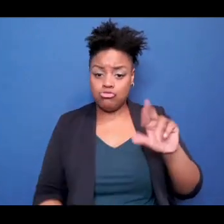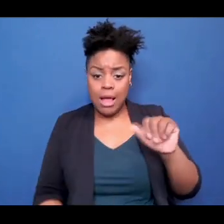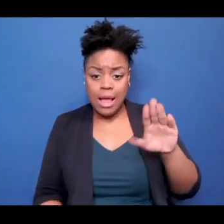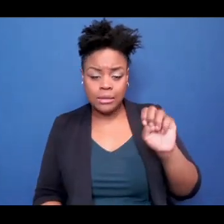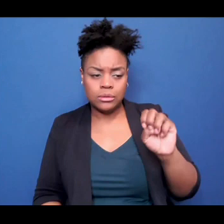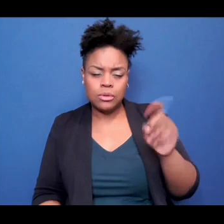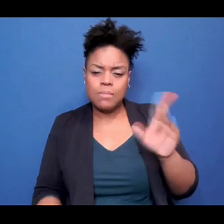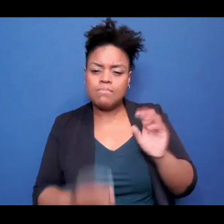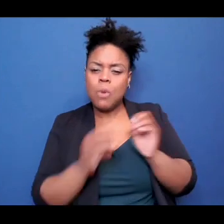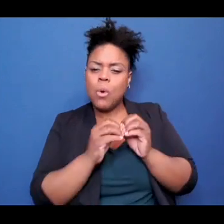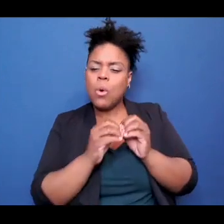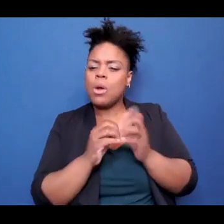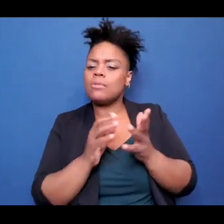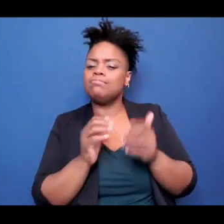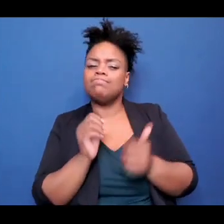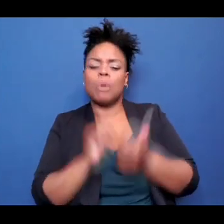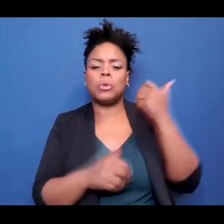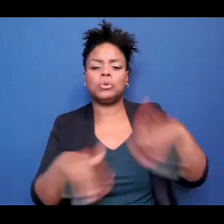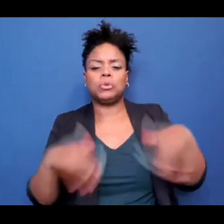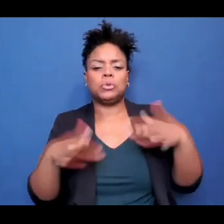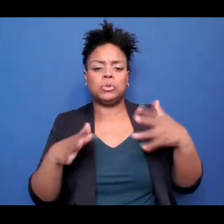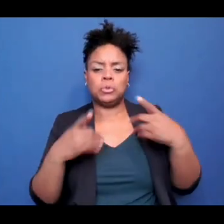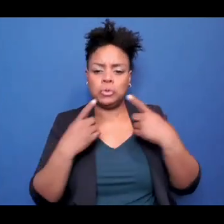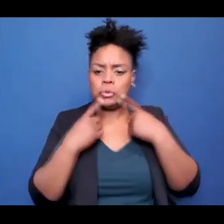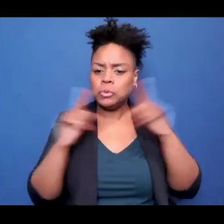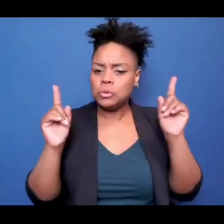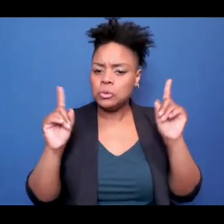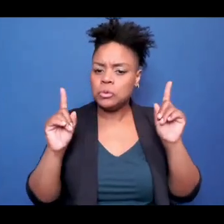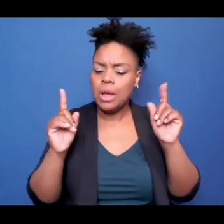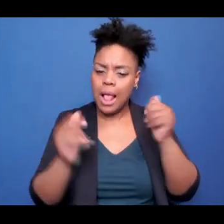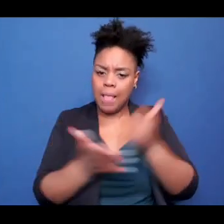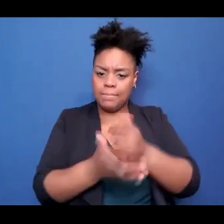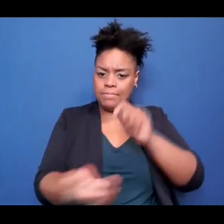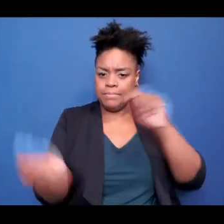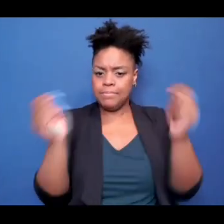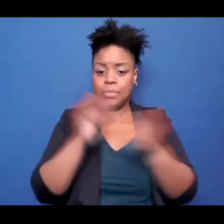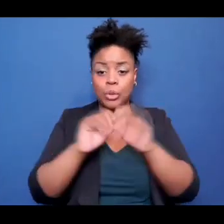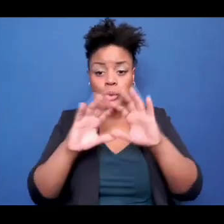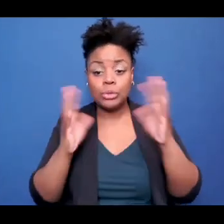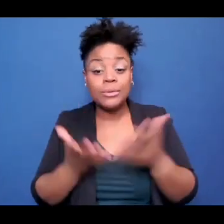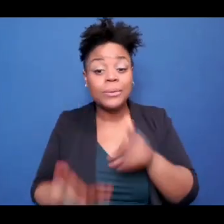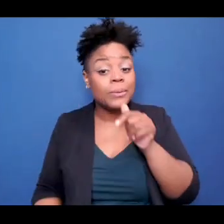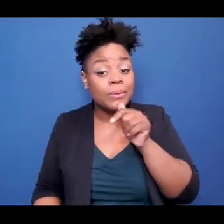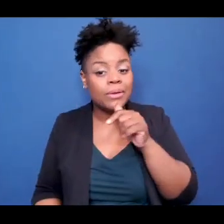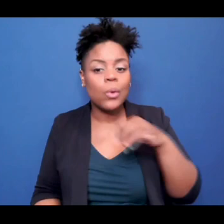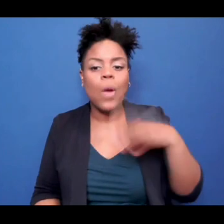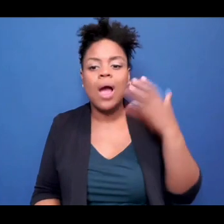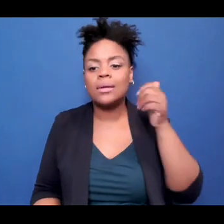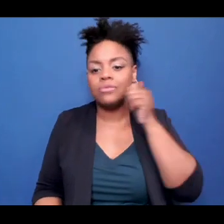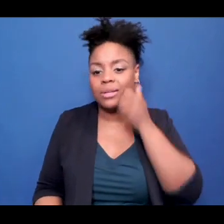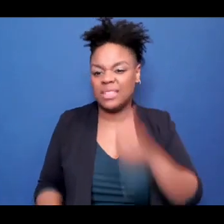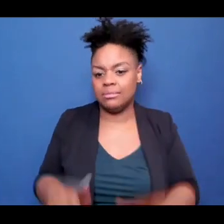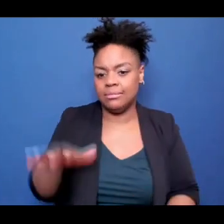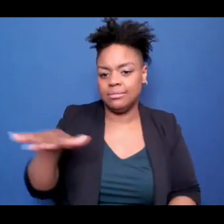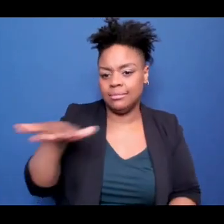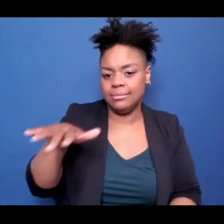RACE WHICH HAS BEEN MOST ENTERPRISESING AND PLAYED THE MOST DISTINGUISHED ROAM IN THE AFFAIRS OF THE WORLD HASH THE